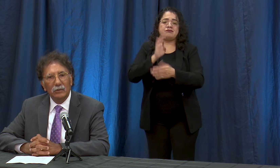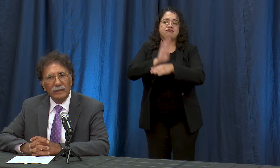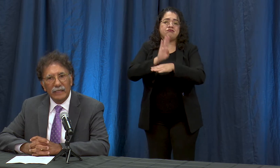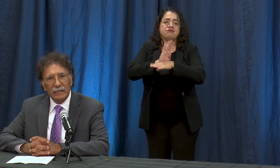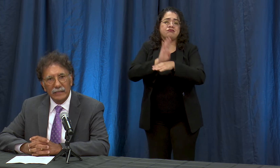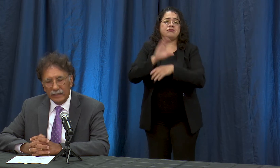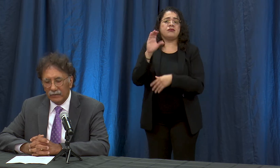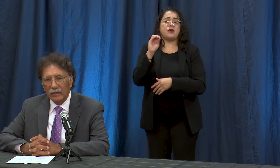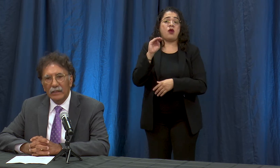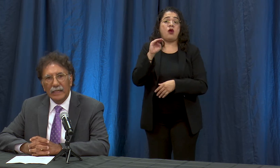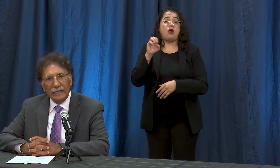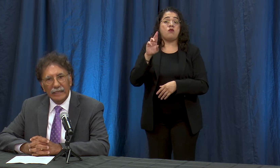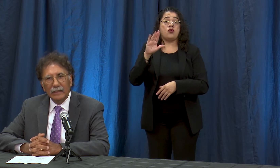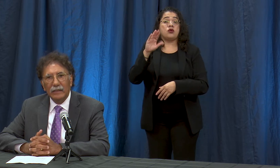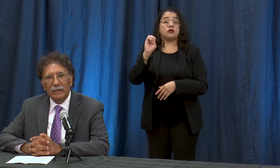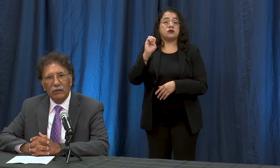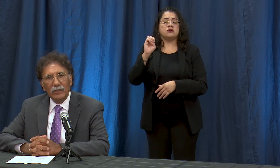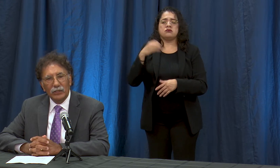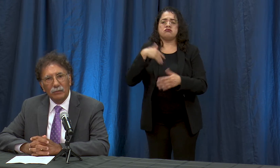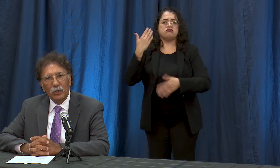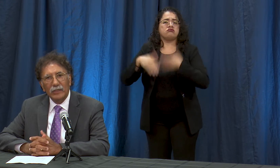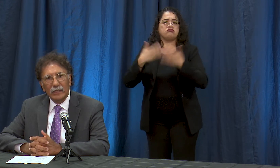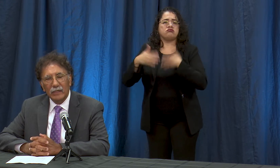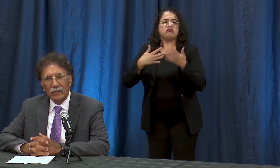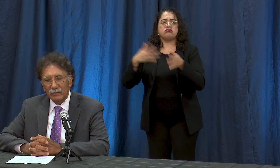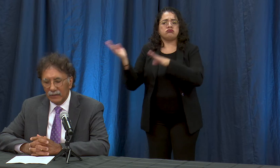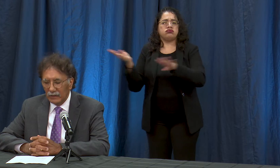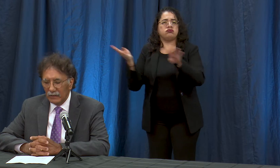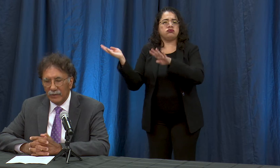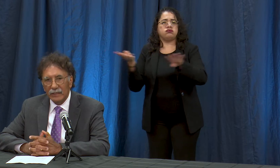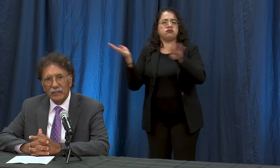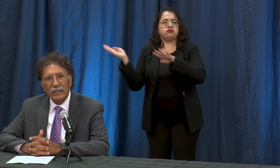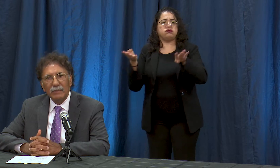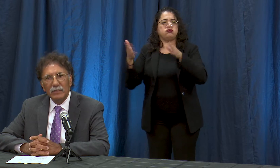movement that is needed again, not only to support the economy, but as a stepping